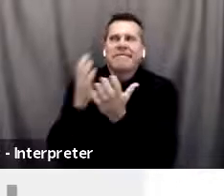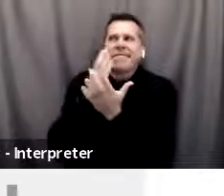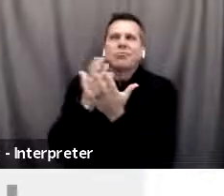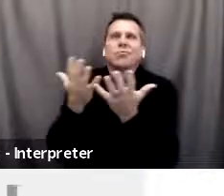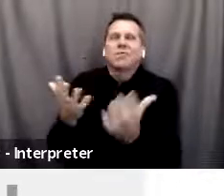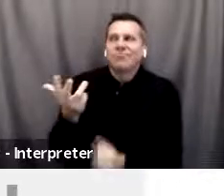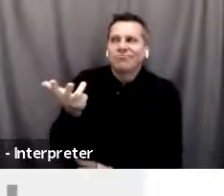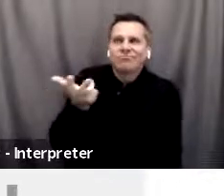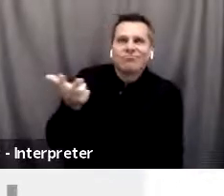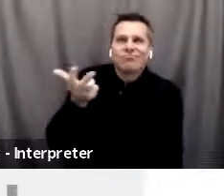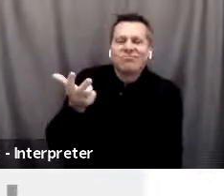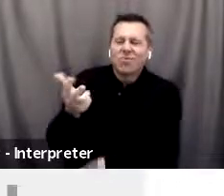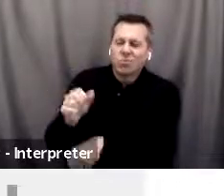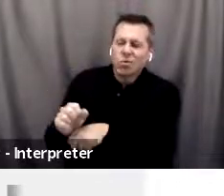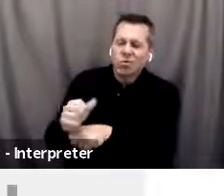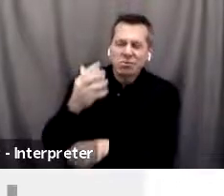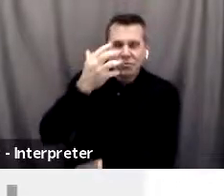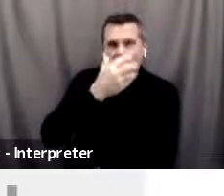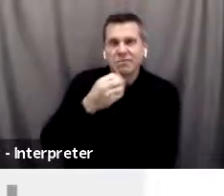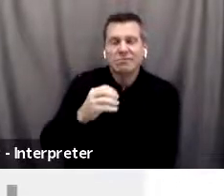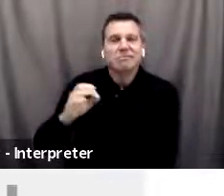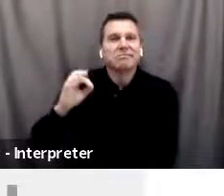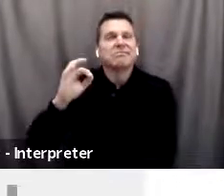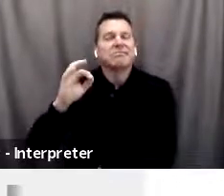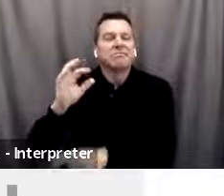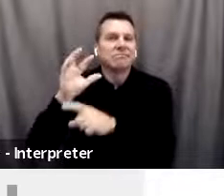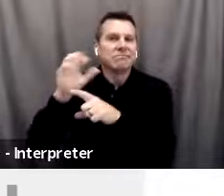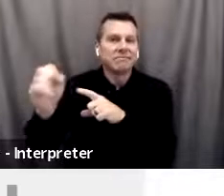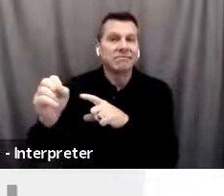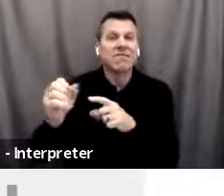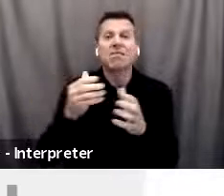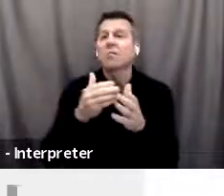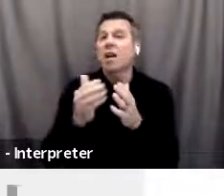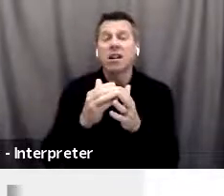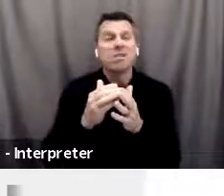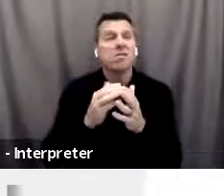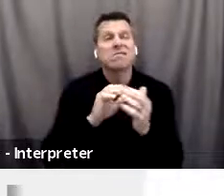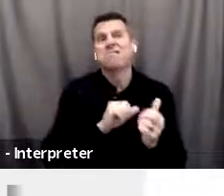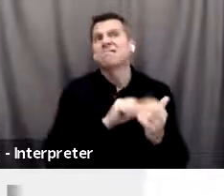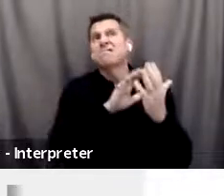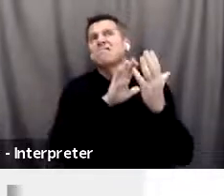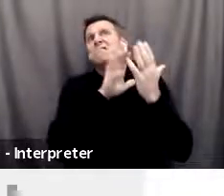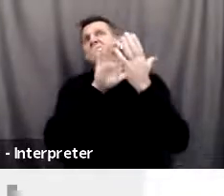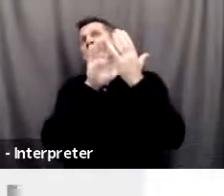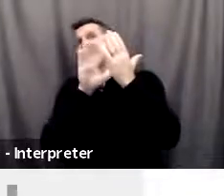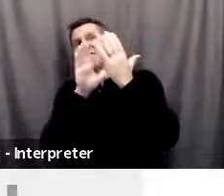incredible work and everything that's been going on despite the immense challenges we're all facing right now, in the midst of the